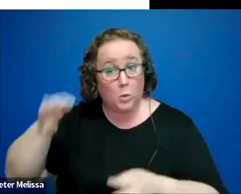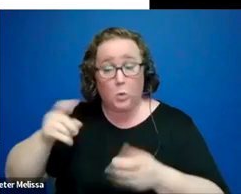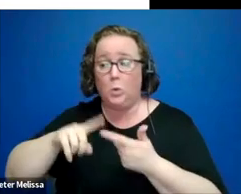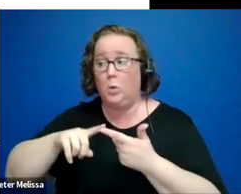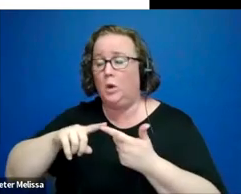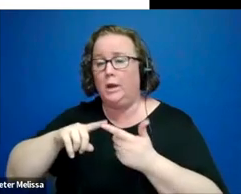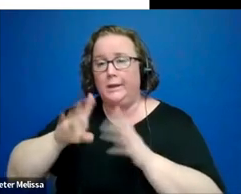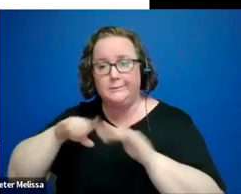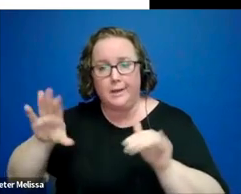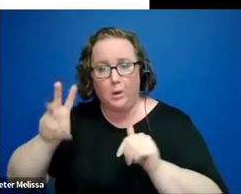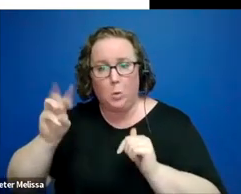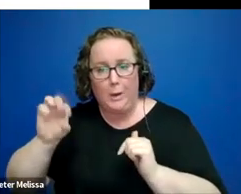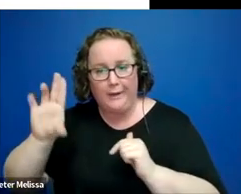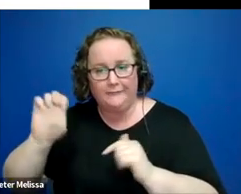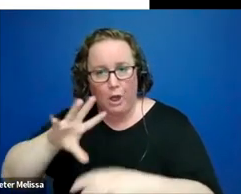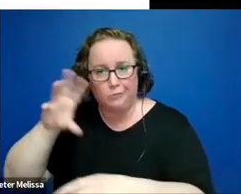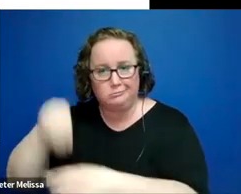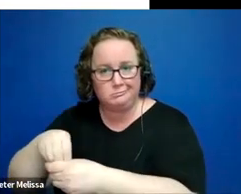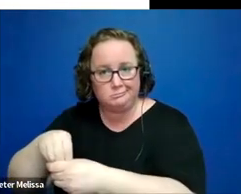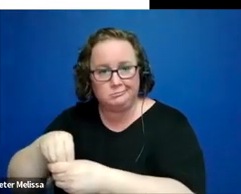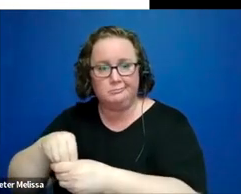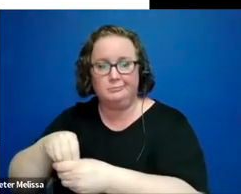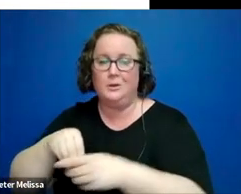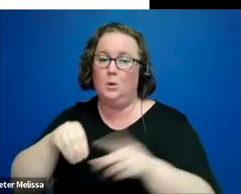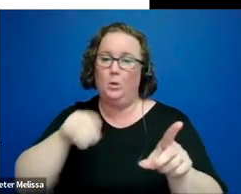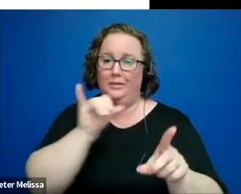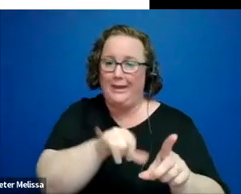proceedings. things, and we are not capturing those